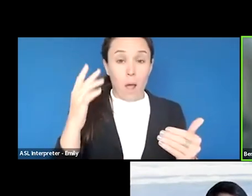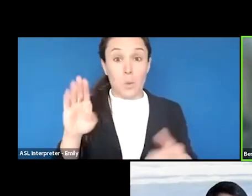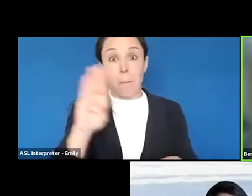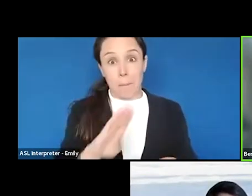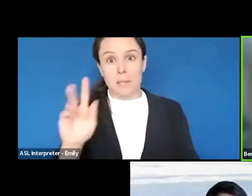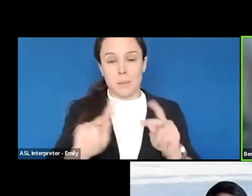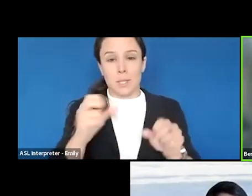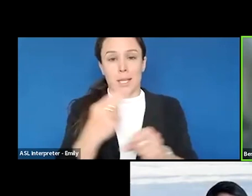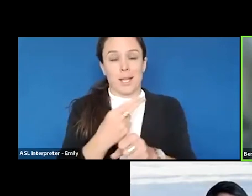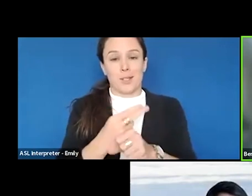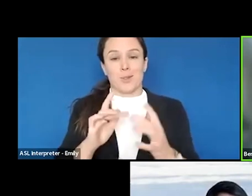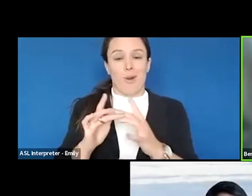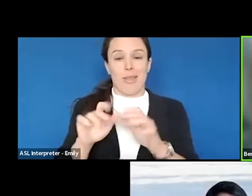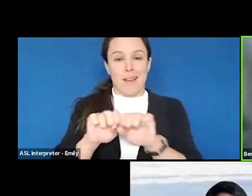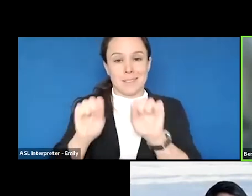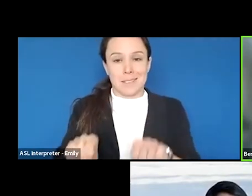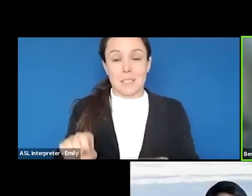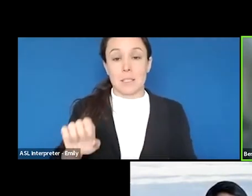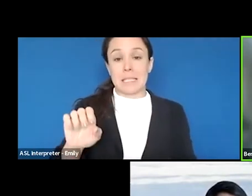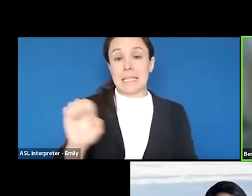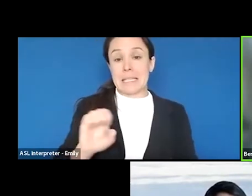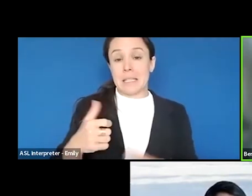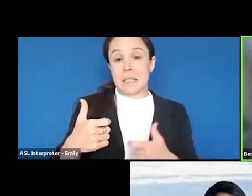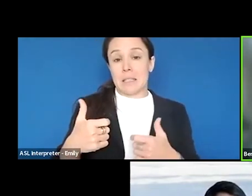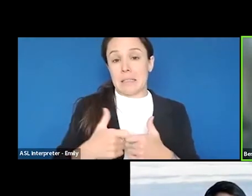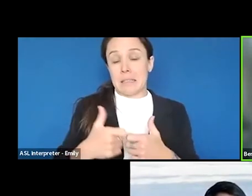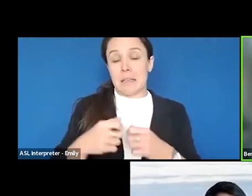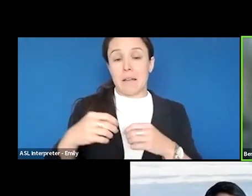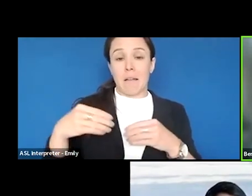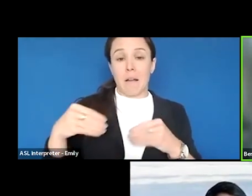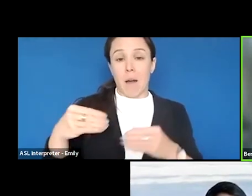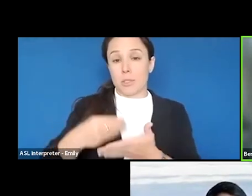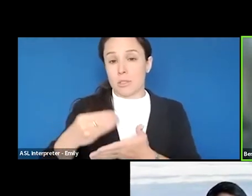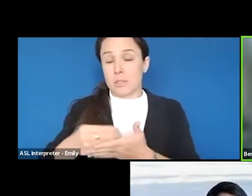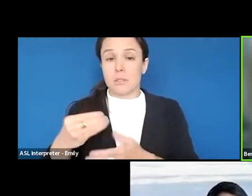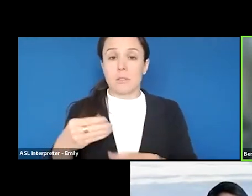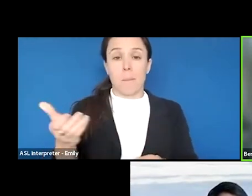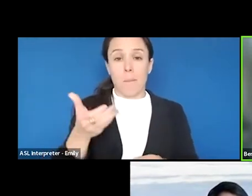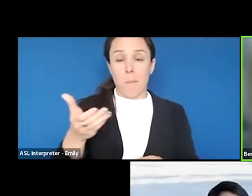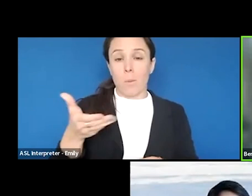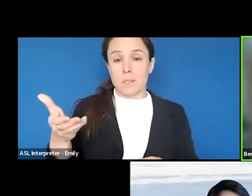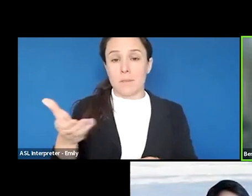systems and e-commerce and mobile devices and the strategy is if you have a good design and you